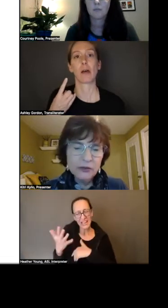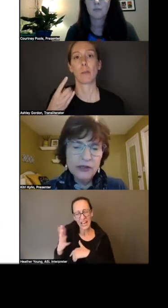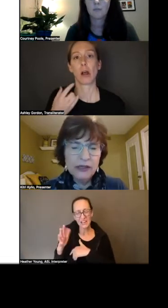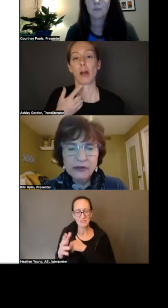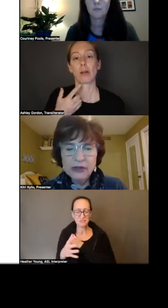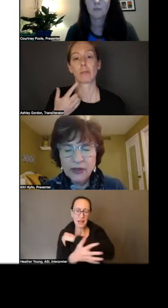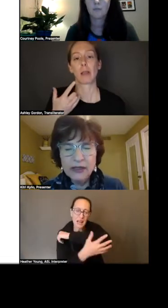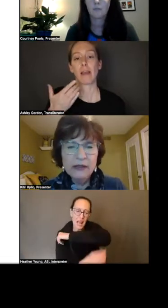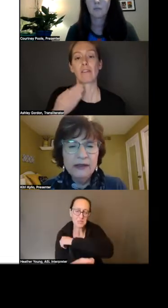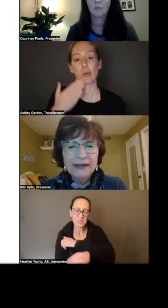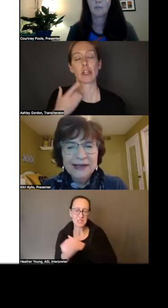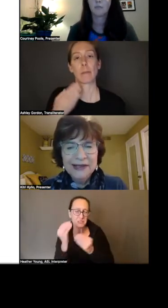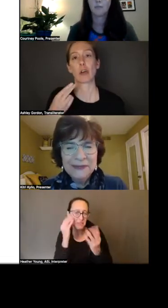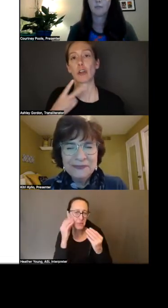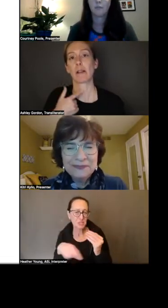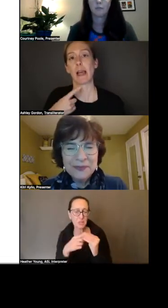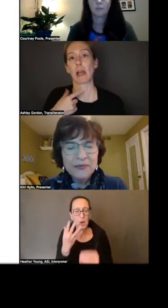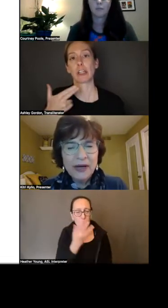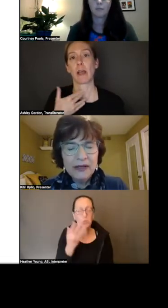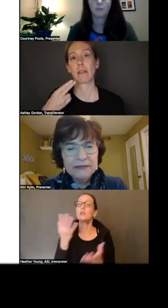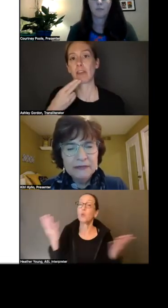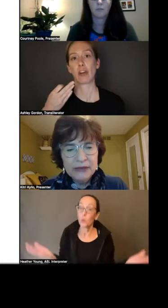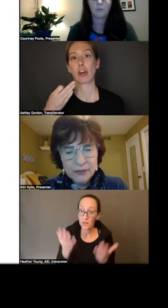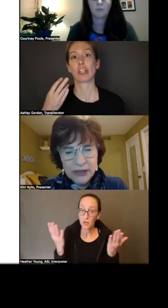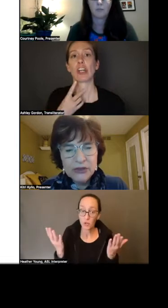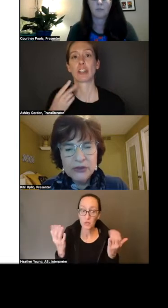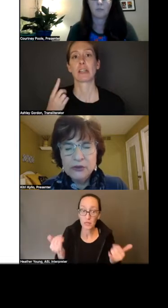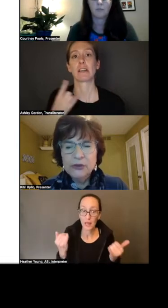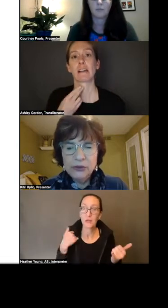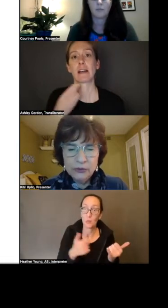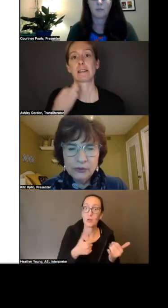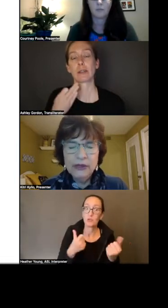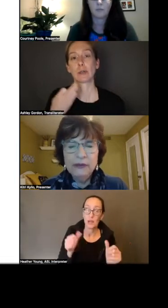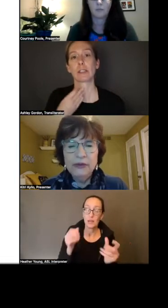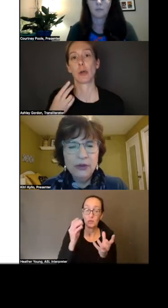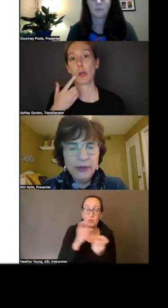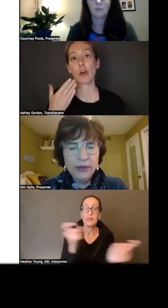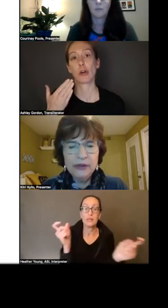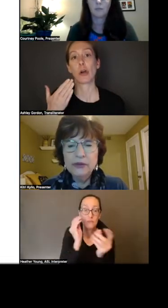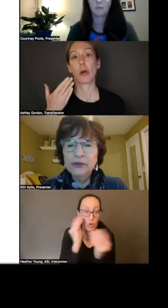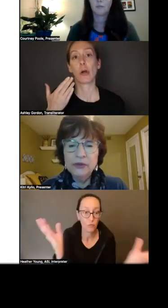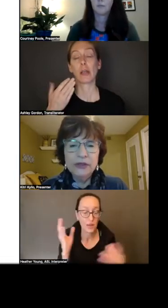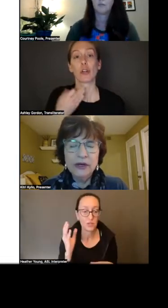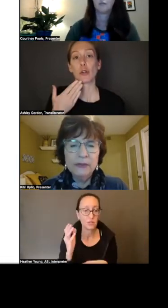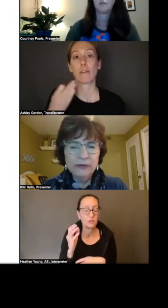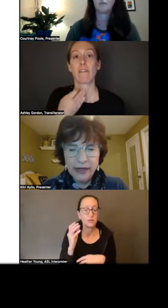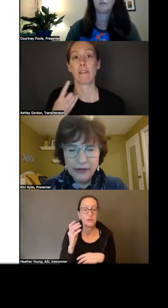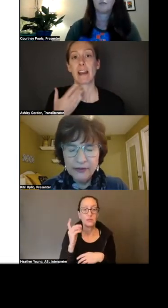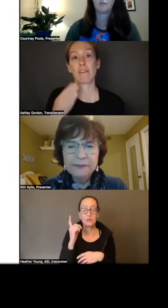So we are here to try to provide information to you, whether you're a parent or you are a provider.